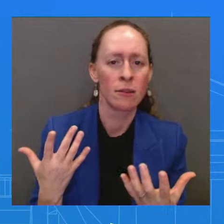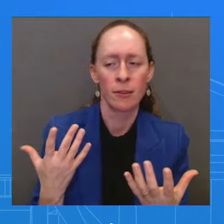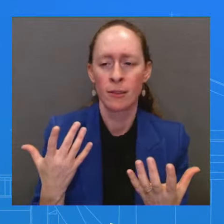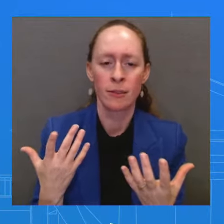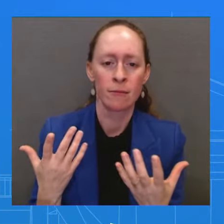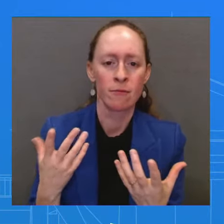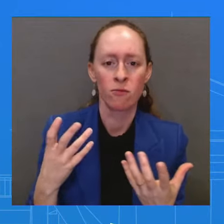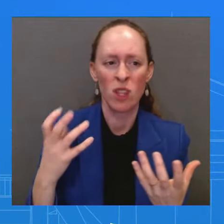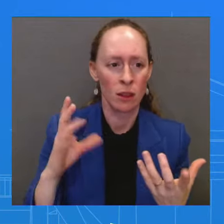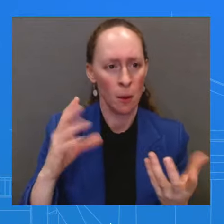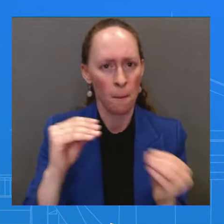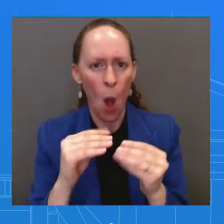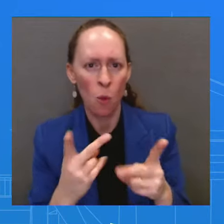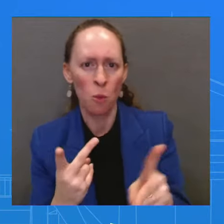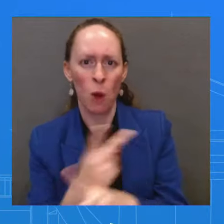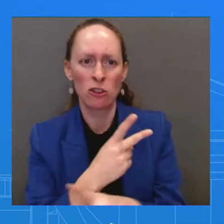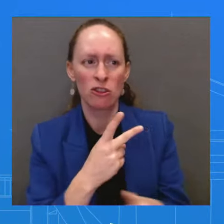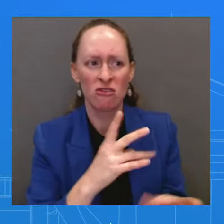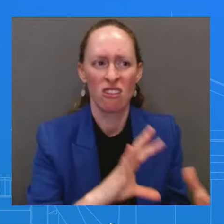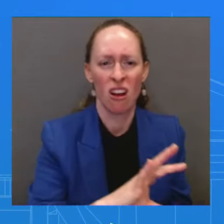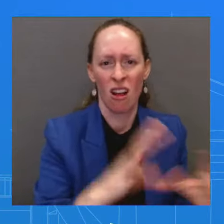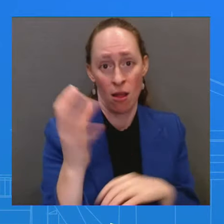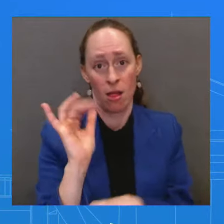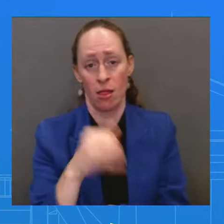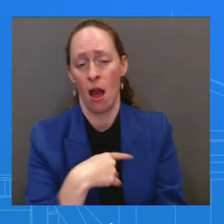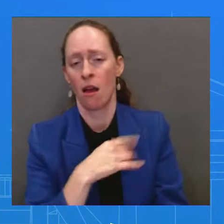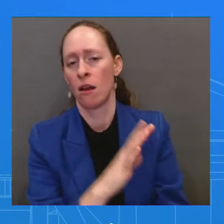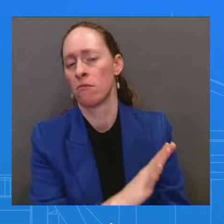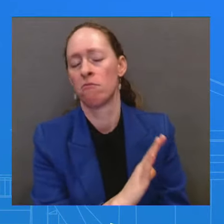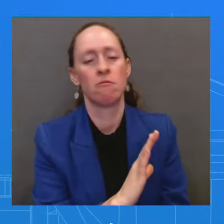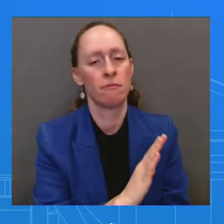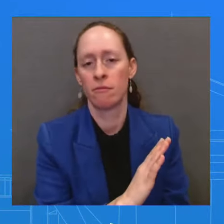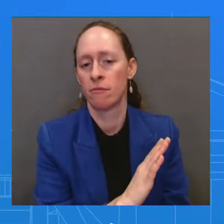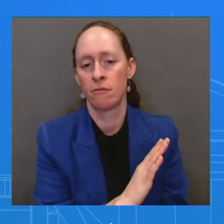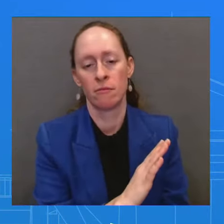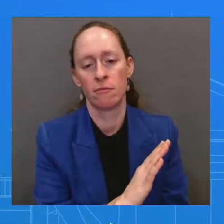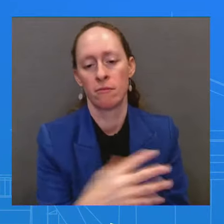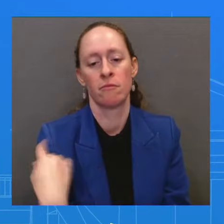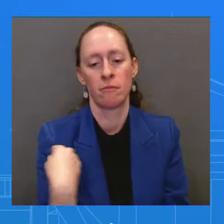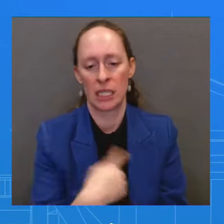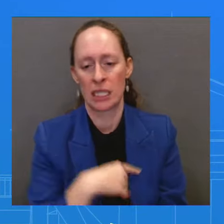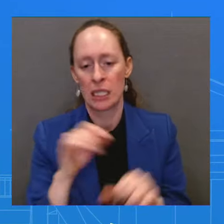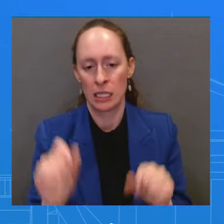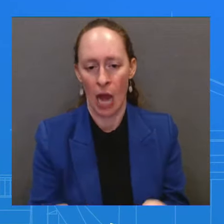that we can also continue to support Ukraine. The Press: And to Nancy's question about alternative ways to --